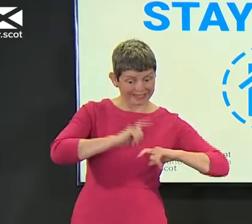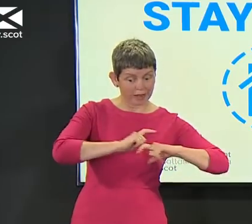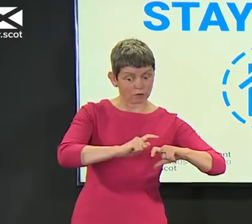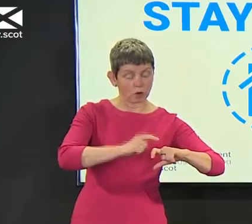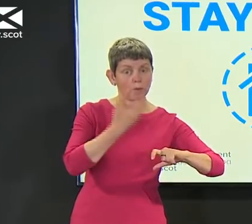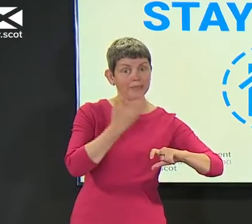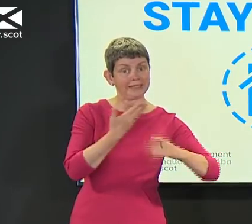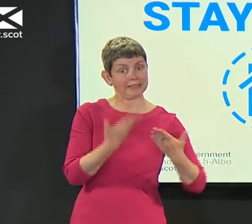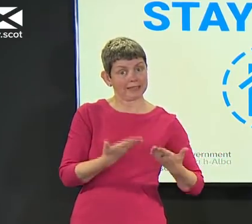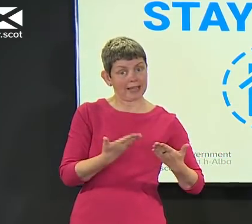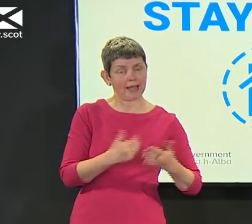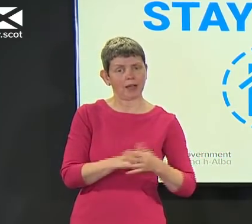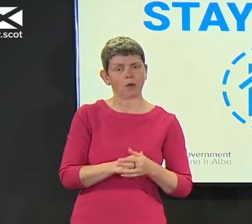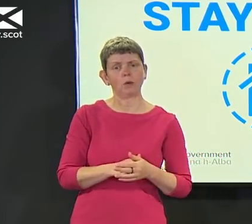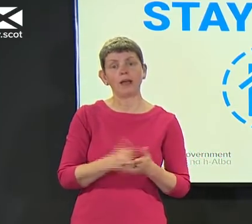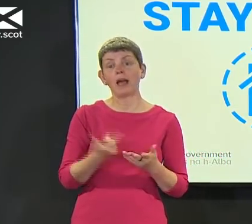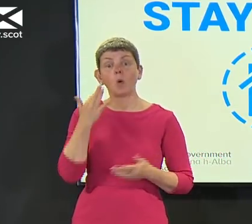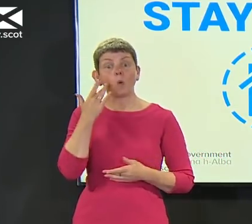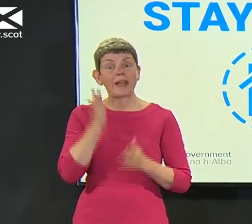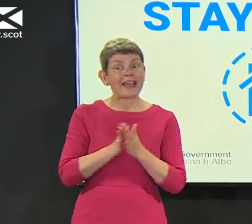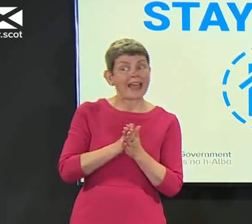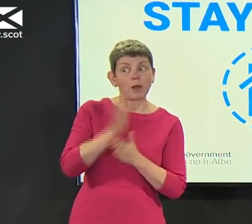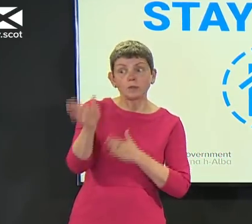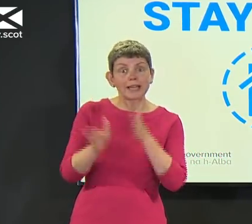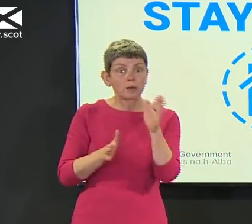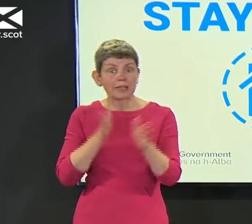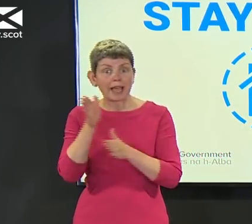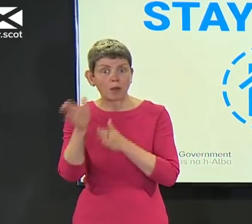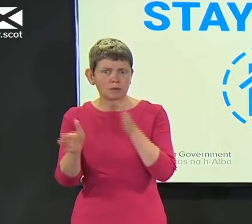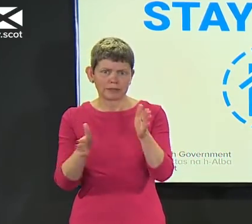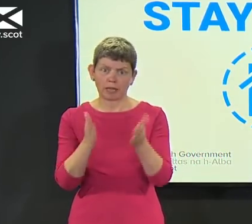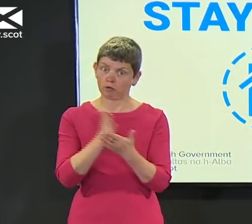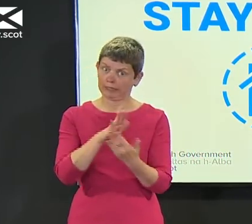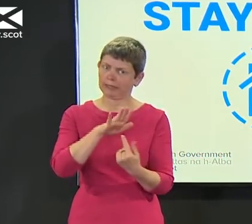and about and this actually becomes more important as we start to ease restrictions remember all of